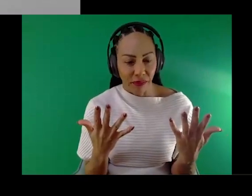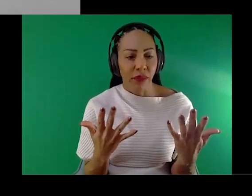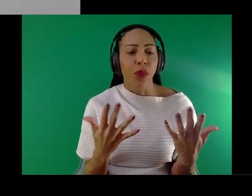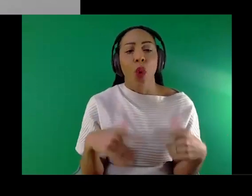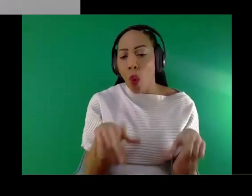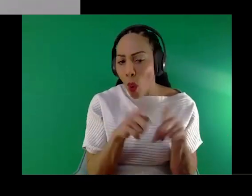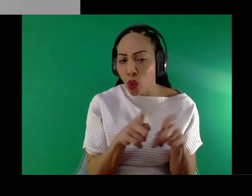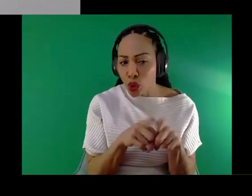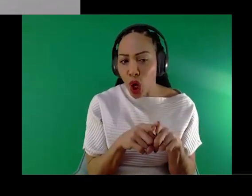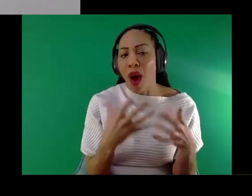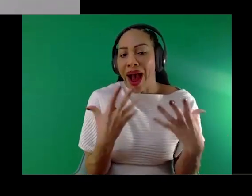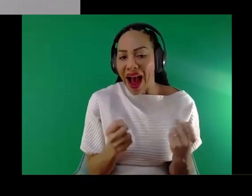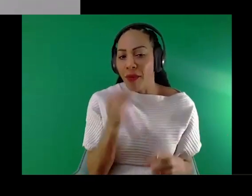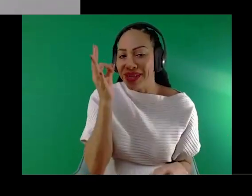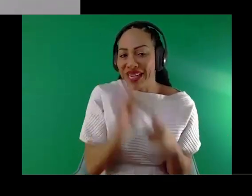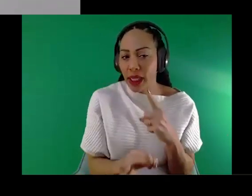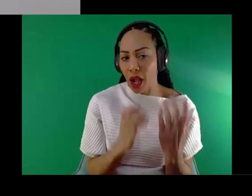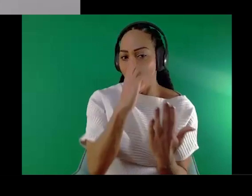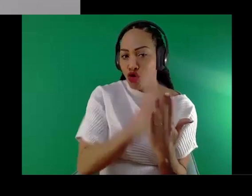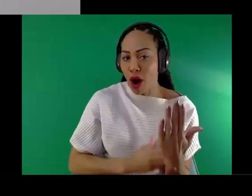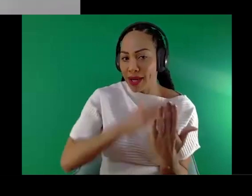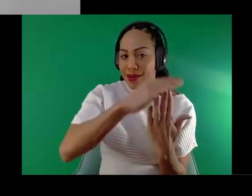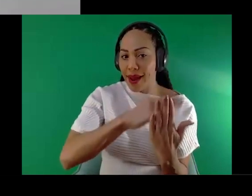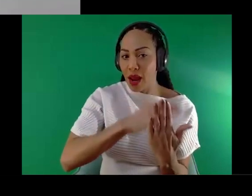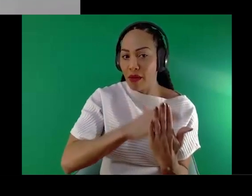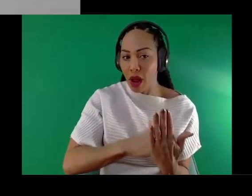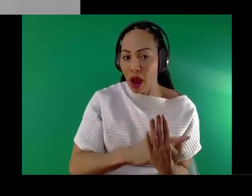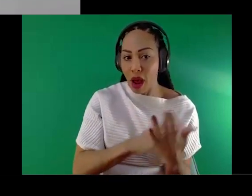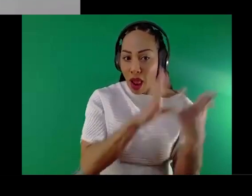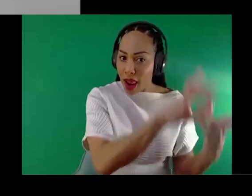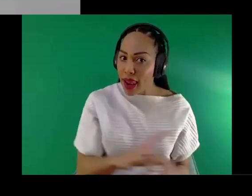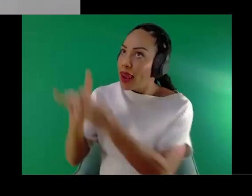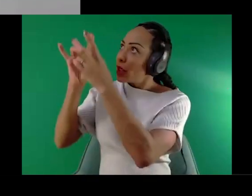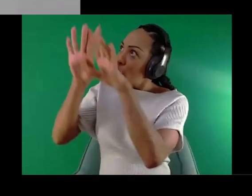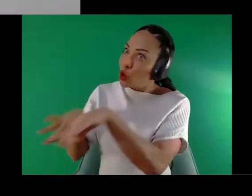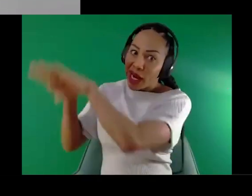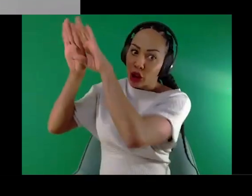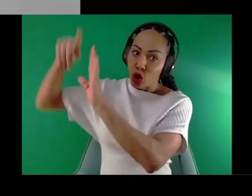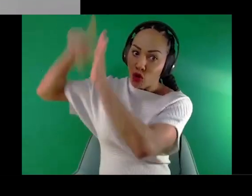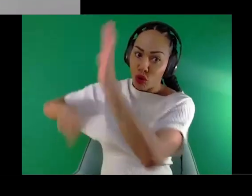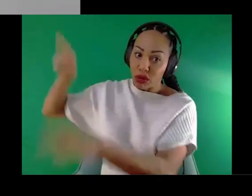criteria which exist at National level in Italy and also at International level because you must